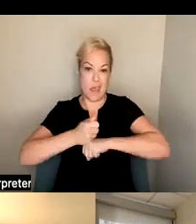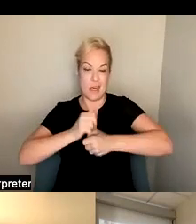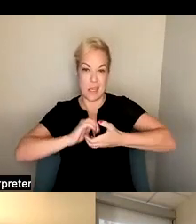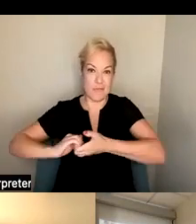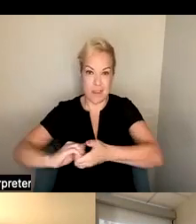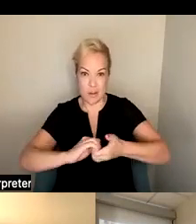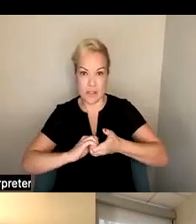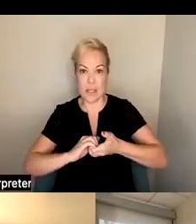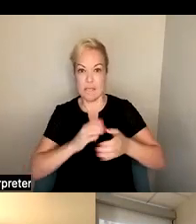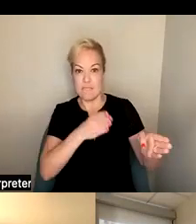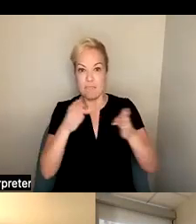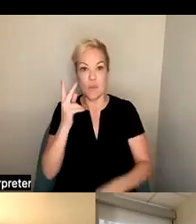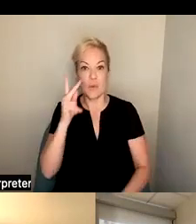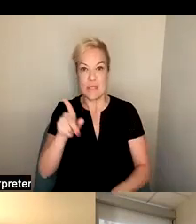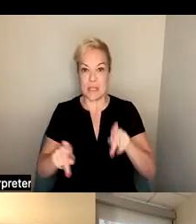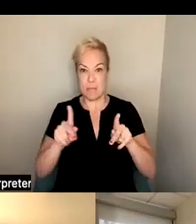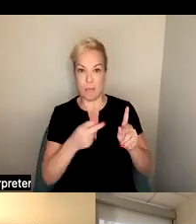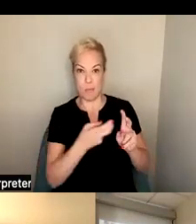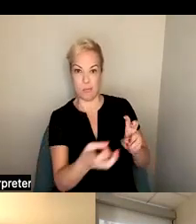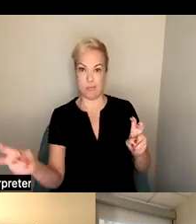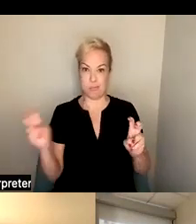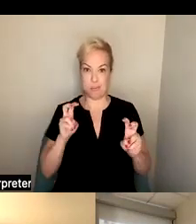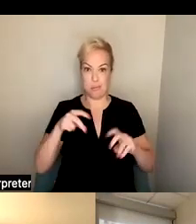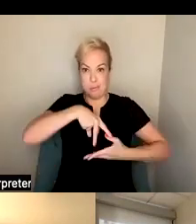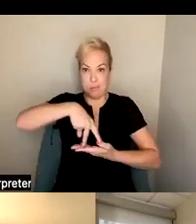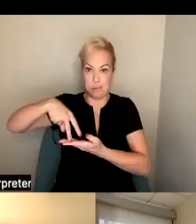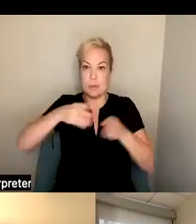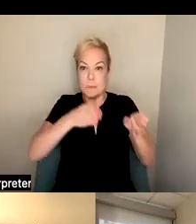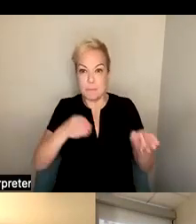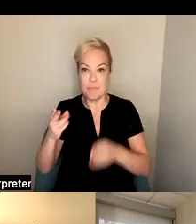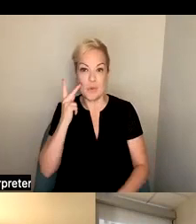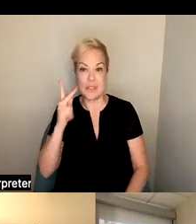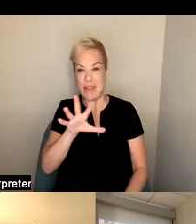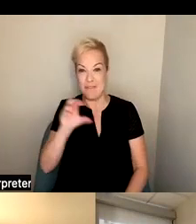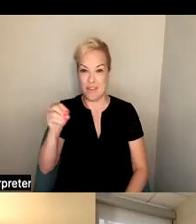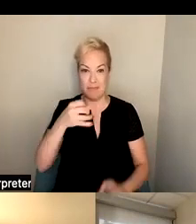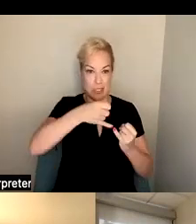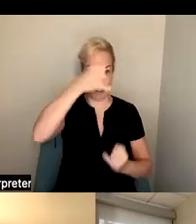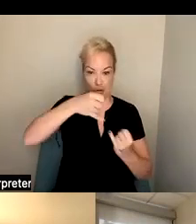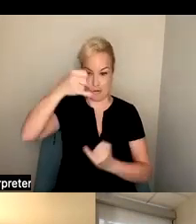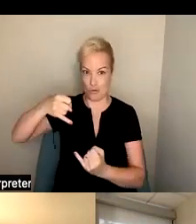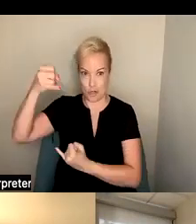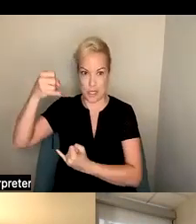Grand Council, how the the 50 strings represent the 50 leaders, both male and female, for the-